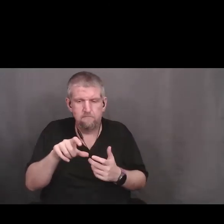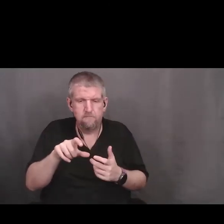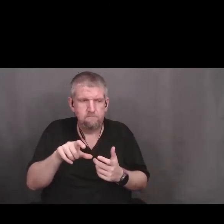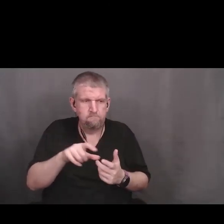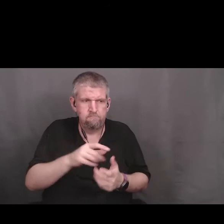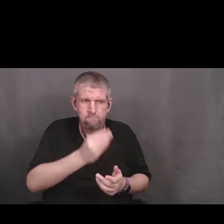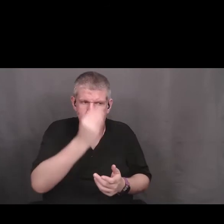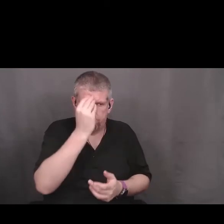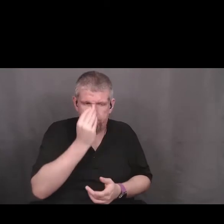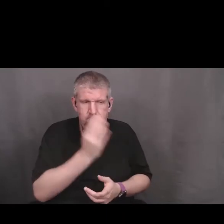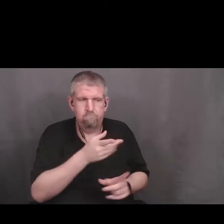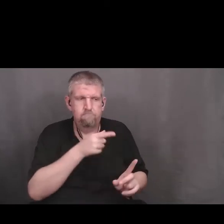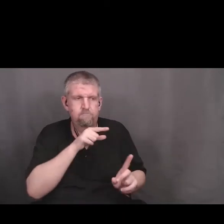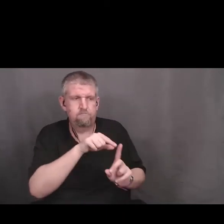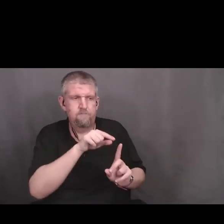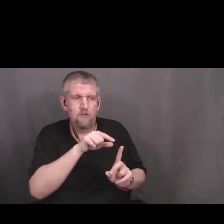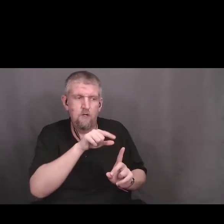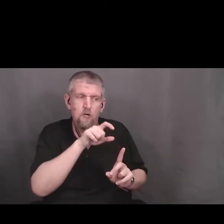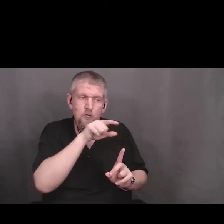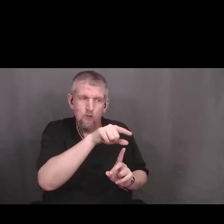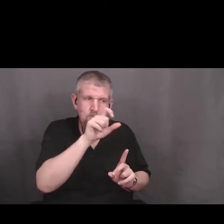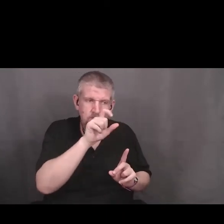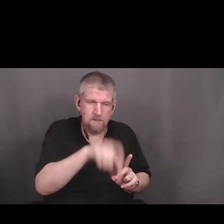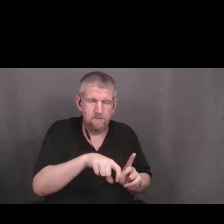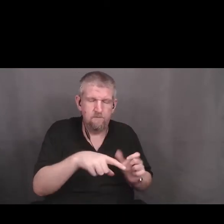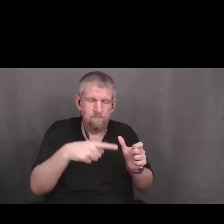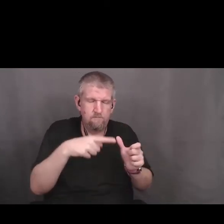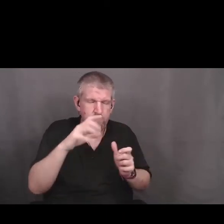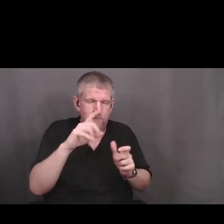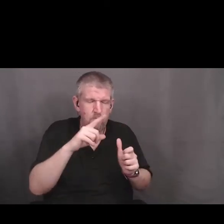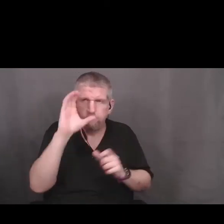the client that they also have to explore all their sources